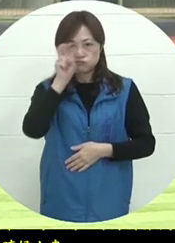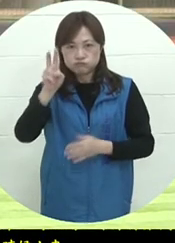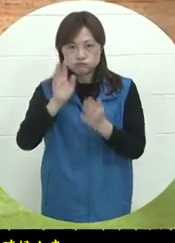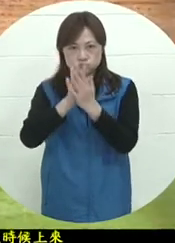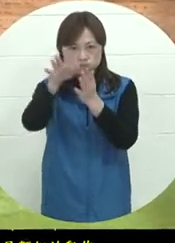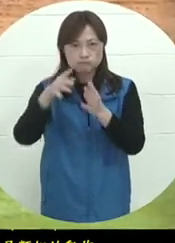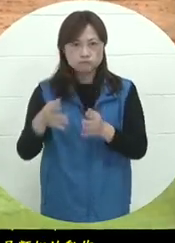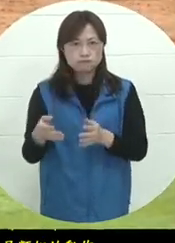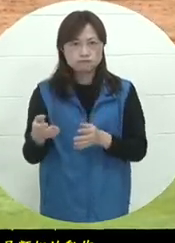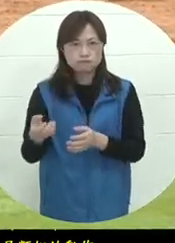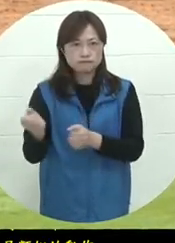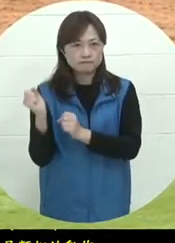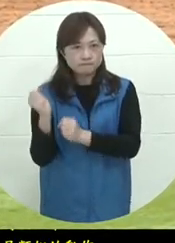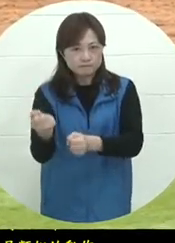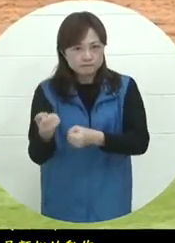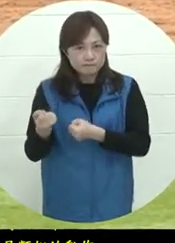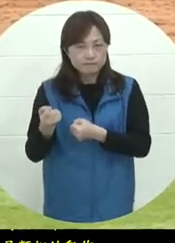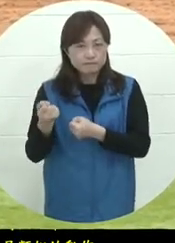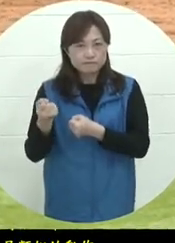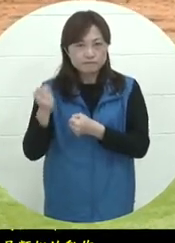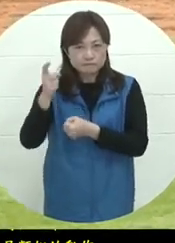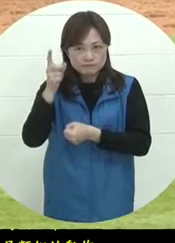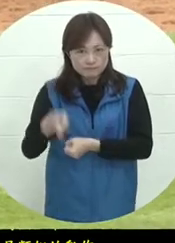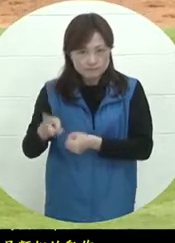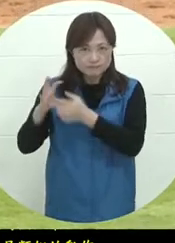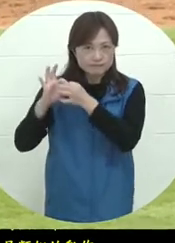and finally integrated a high-flying hit from the right half direction